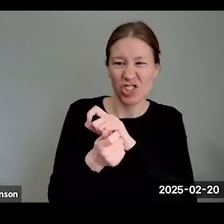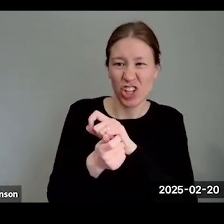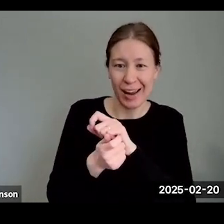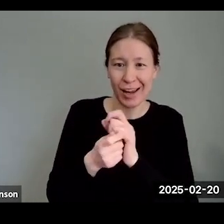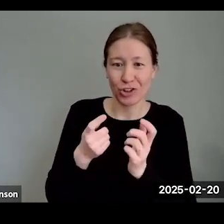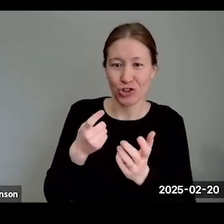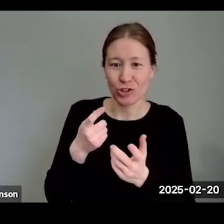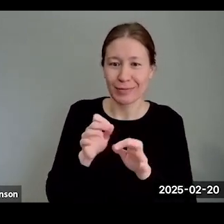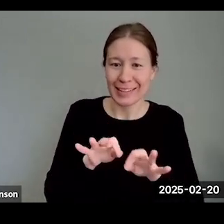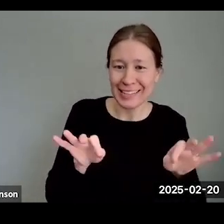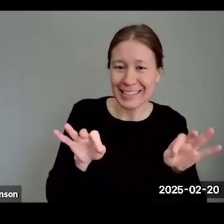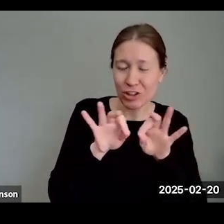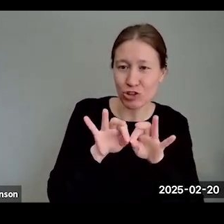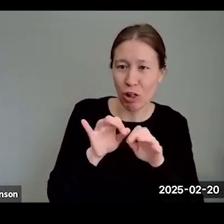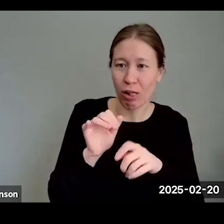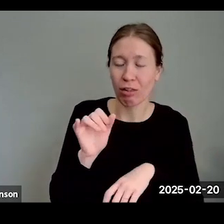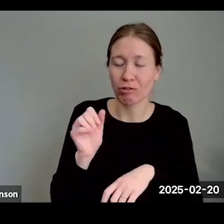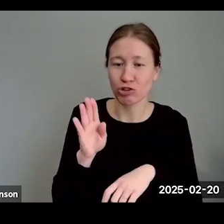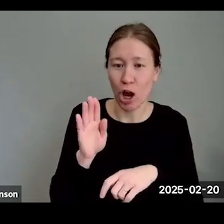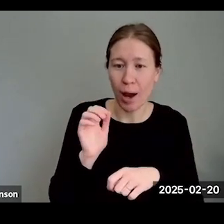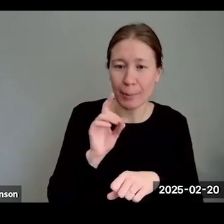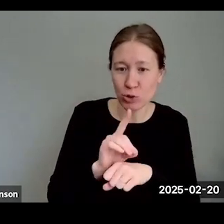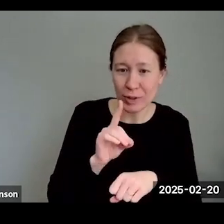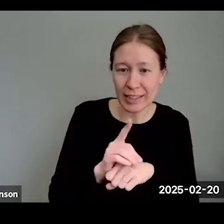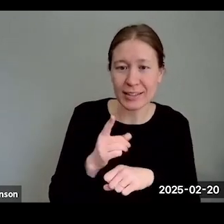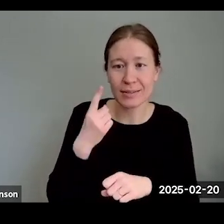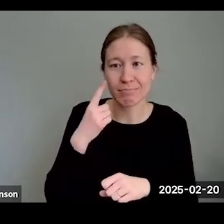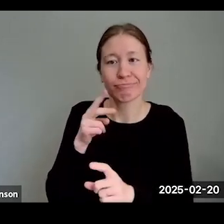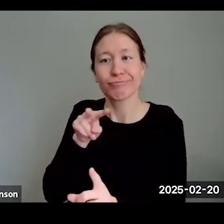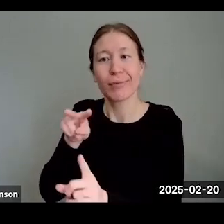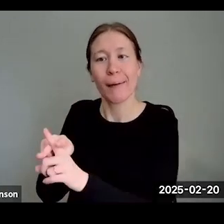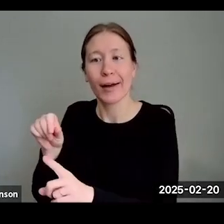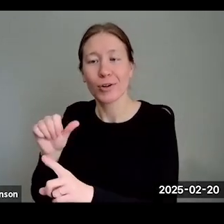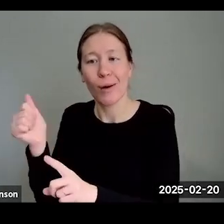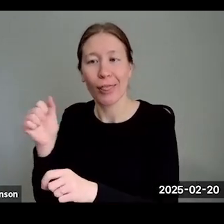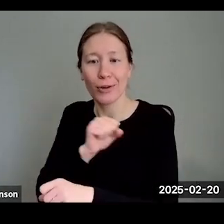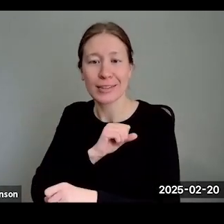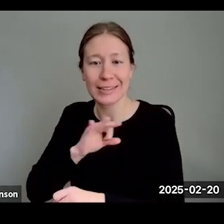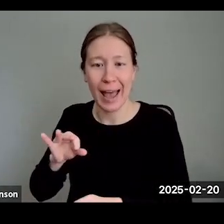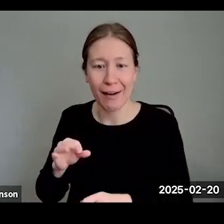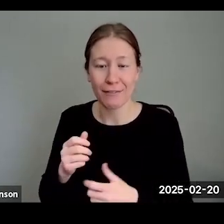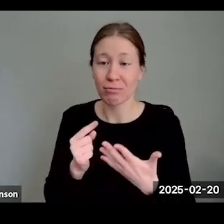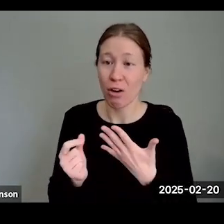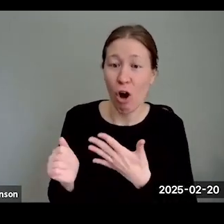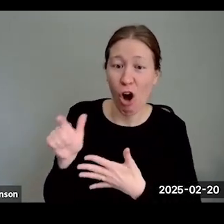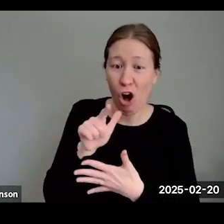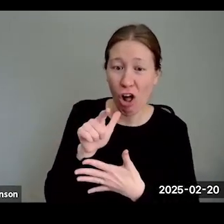Or is it that, only the employee's original request is reasonable? Or, none of the above.